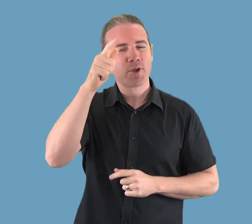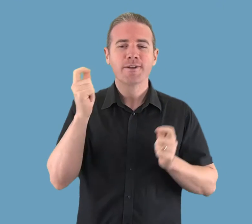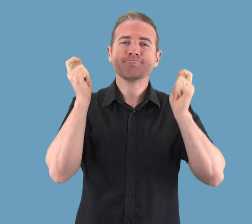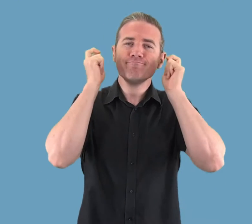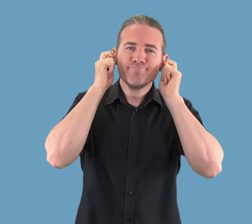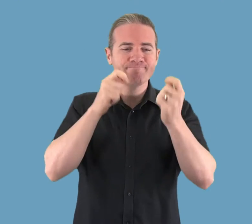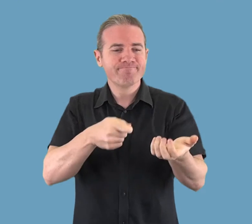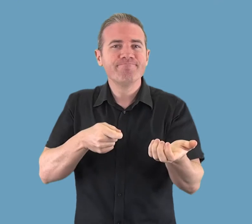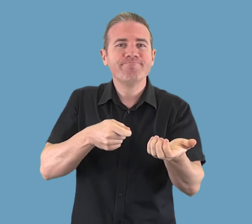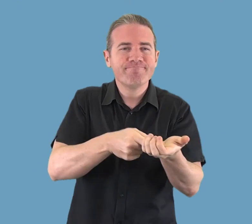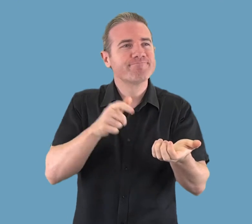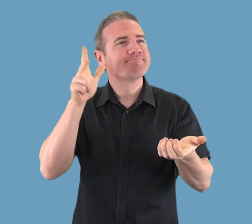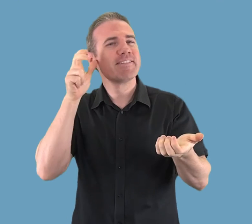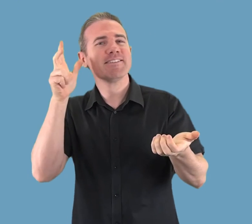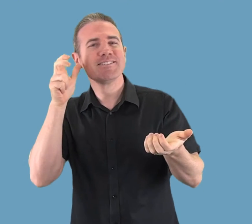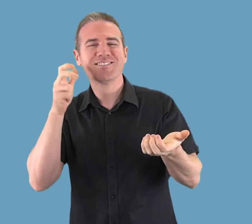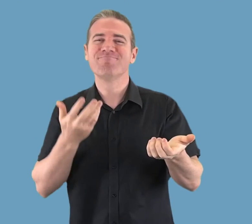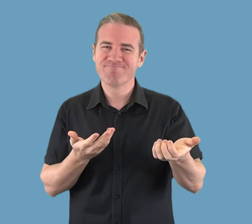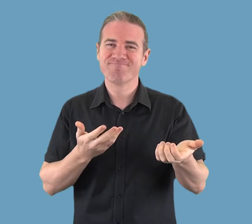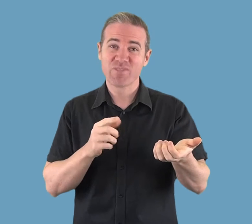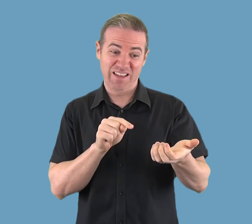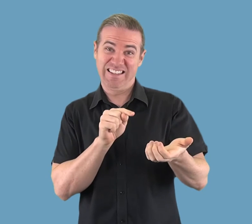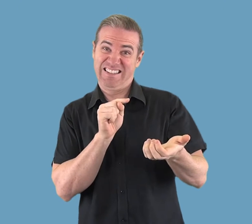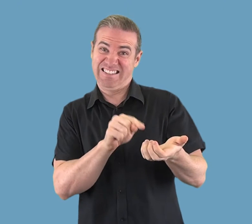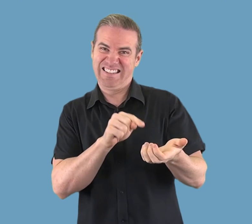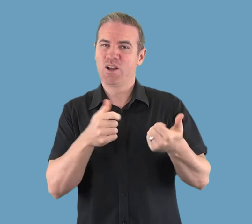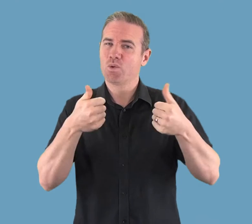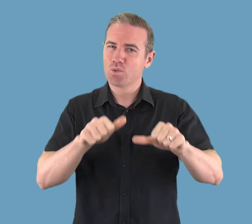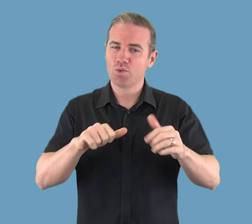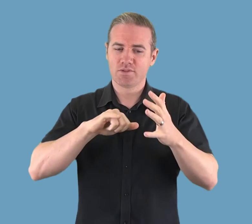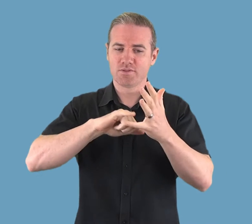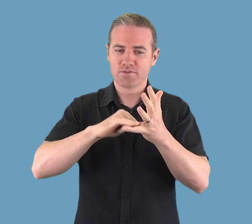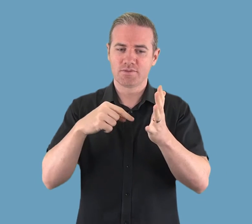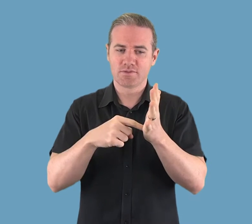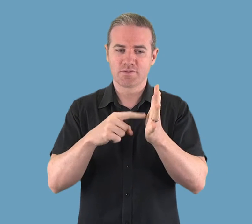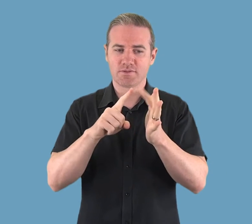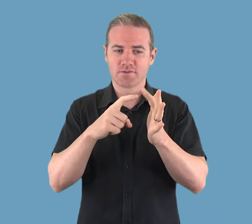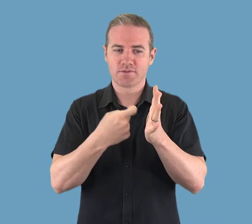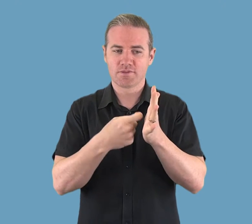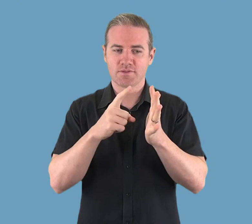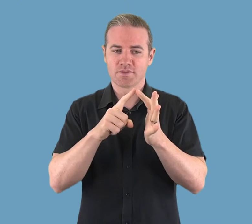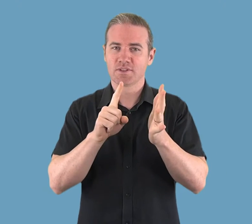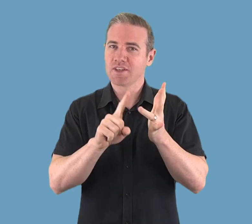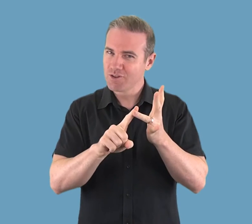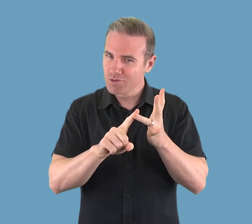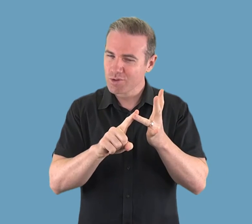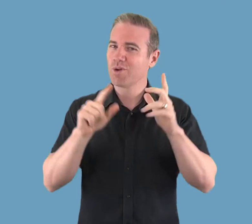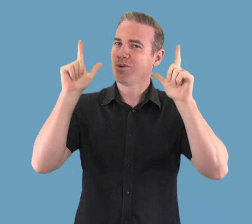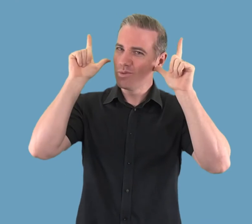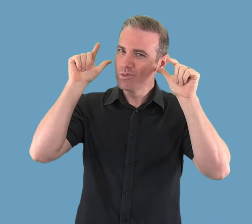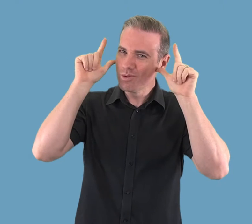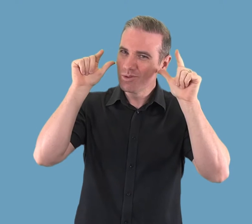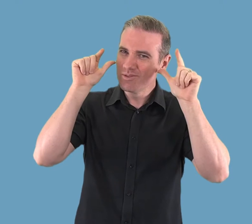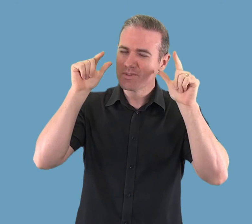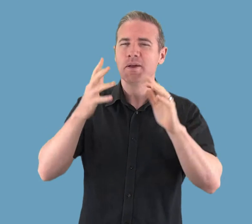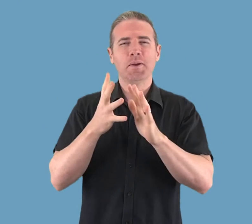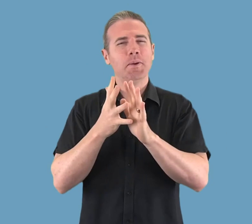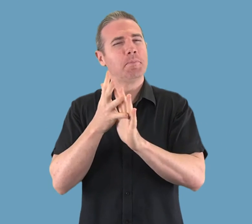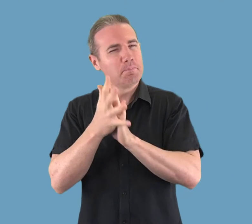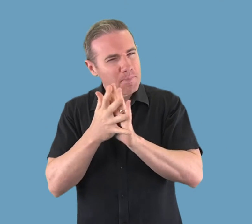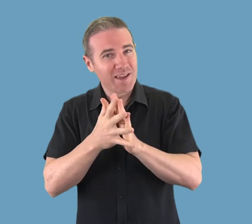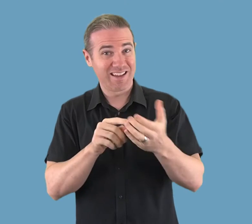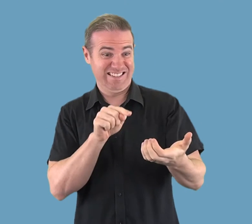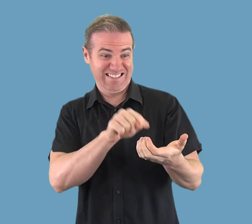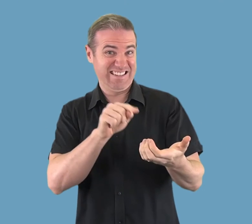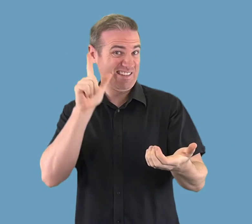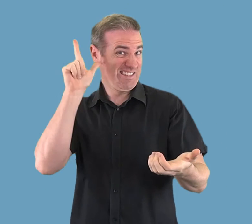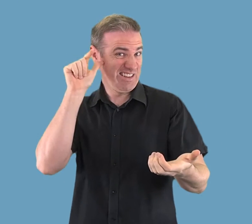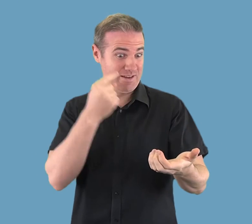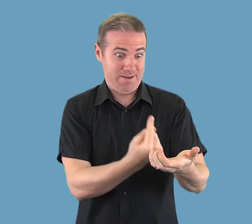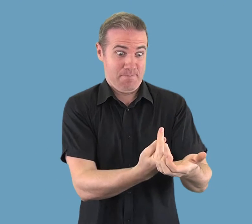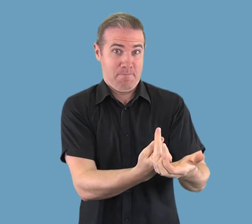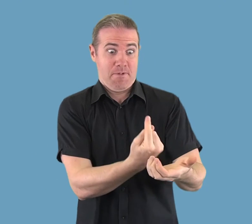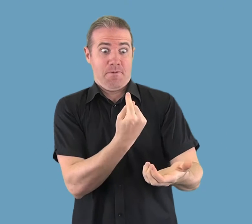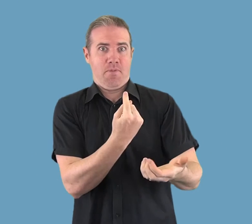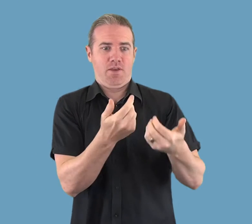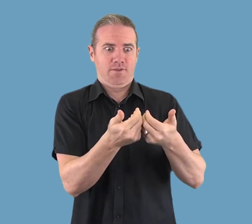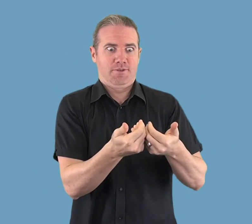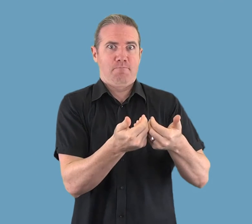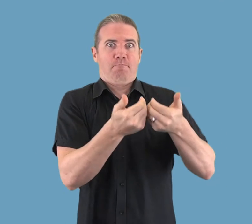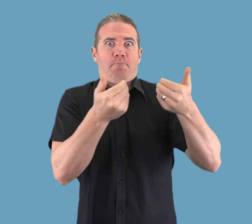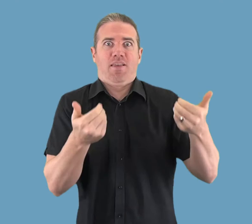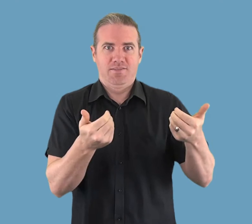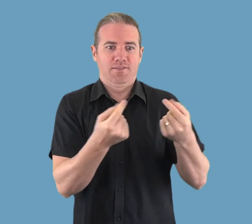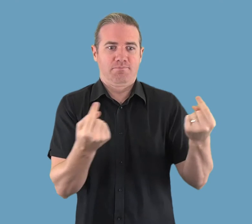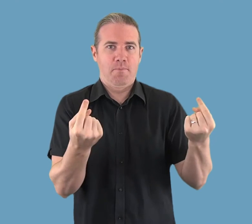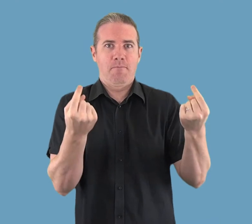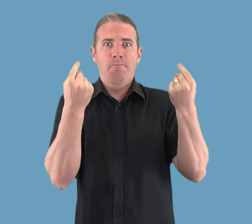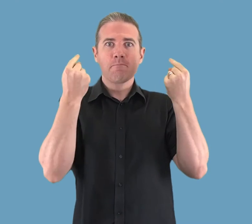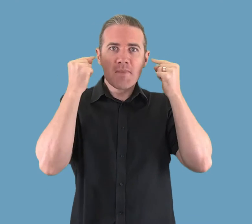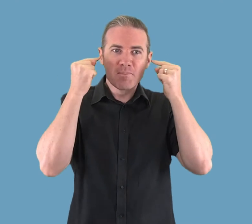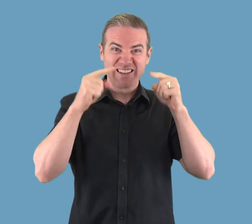When using headphones, the iPhone and iPad mono audio